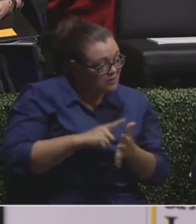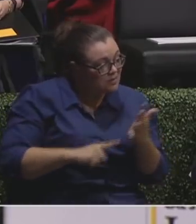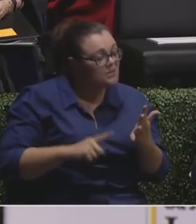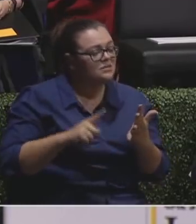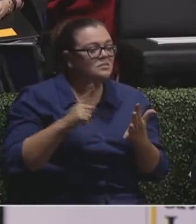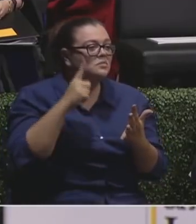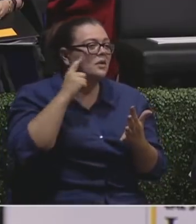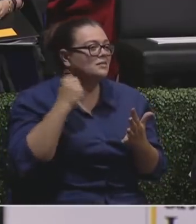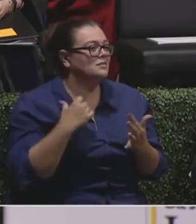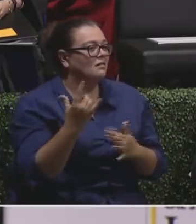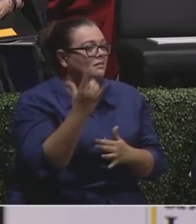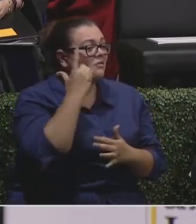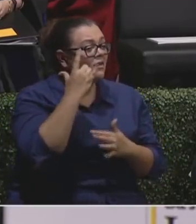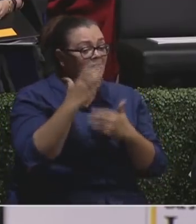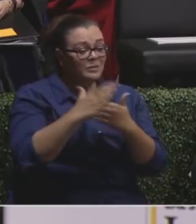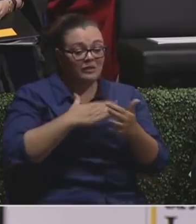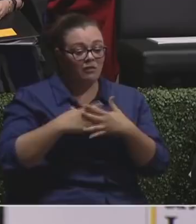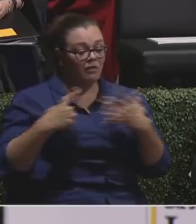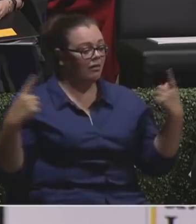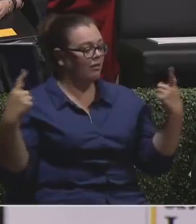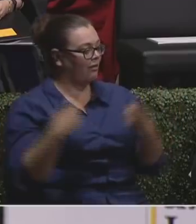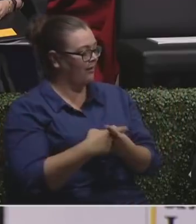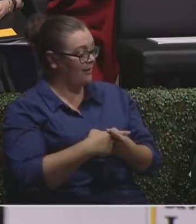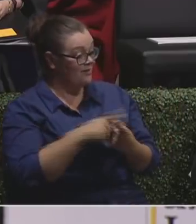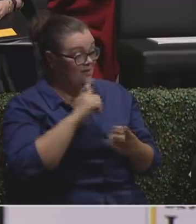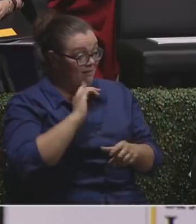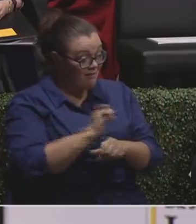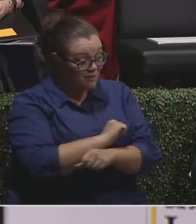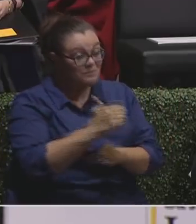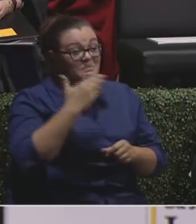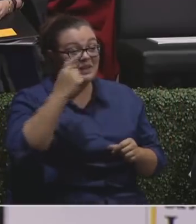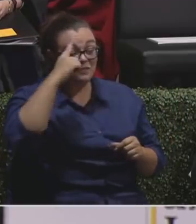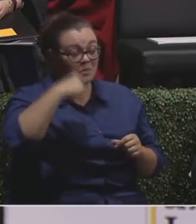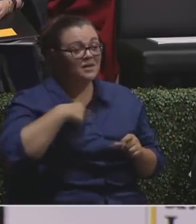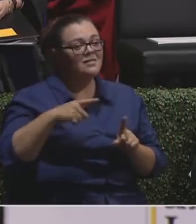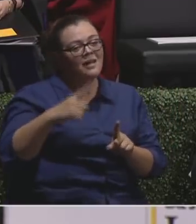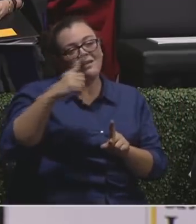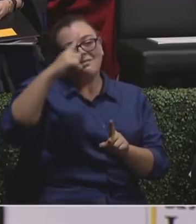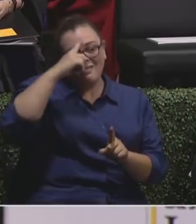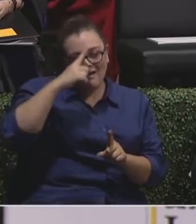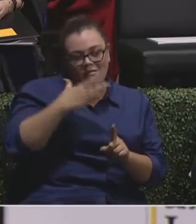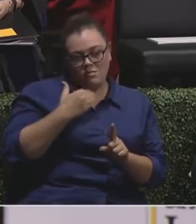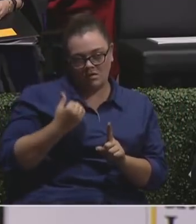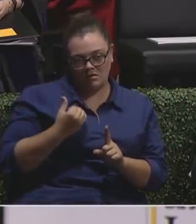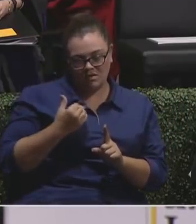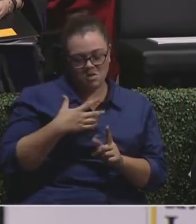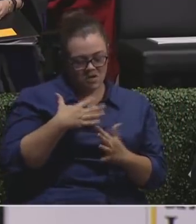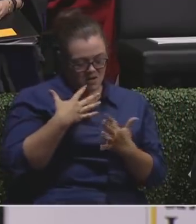CROSSES YOUR PATH WITH LOVE AND CARE. I HAVE COME TO UNDERSTAND THAT EVERYTHING MY PARENTS AND FAMILY DID WAS BECAUSE THEY